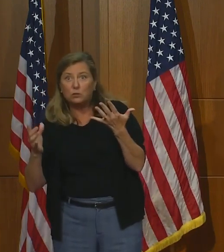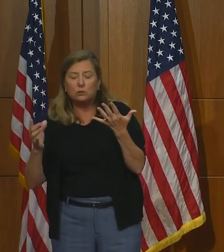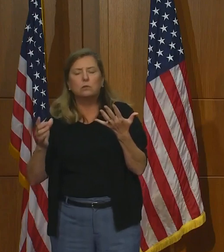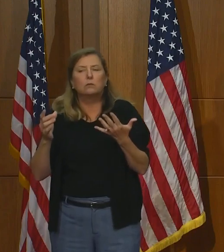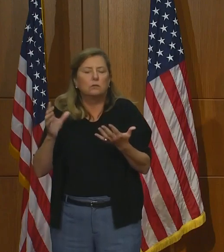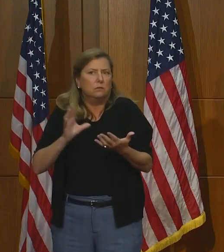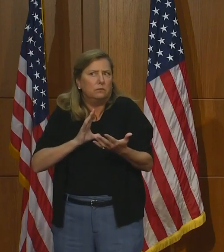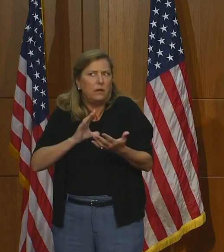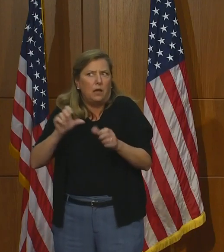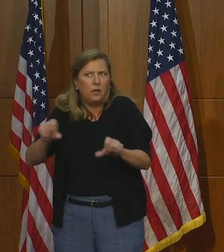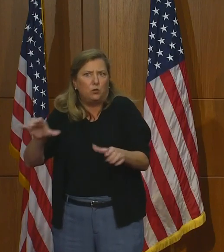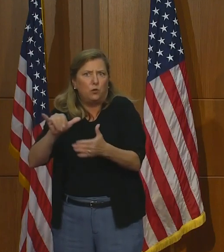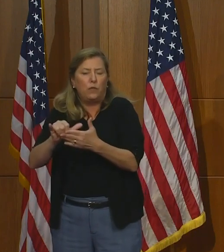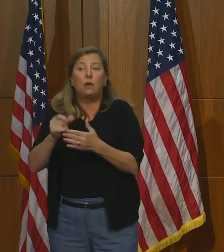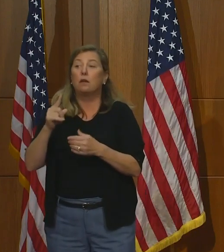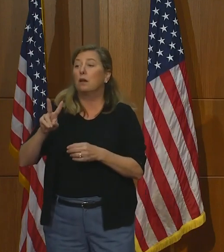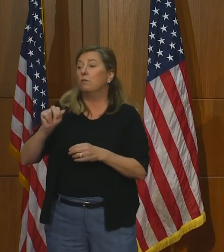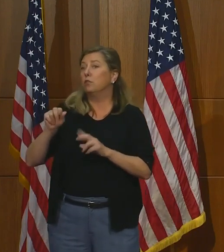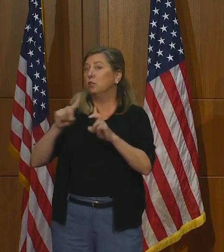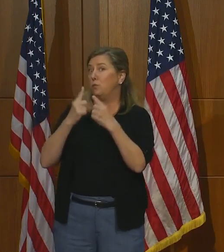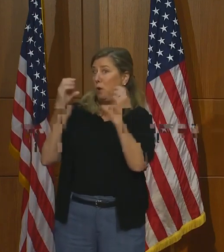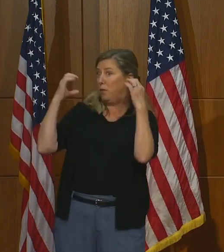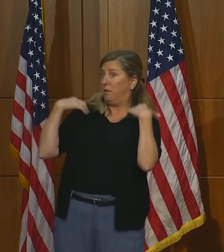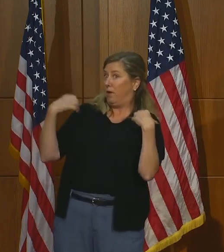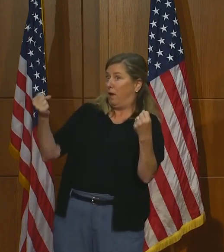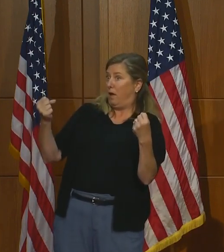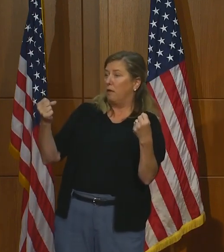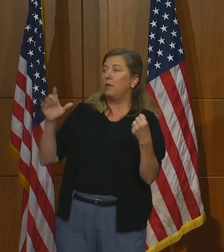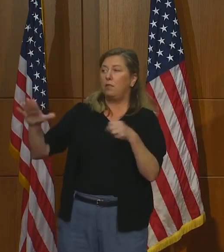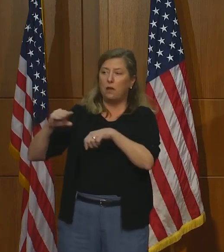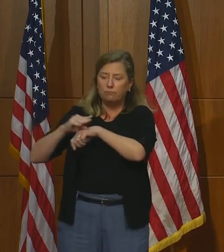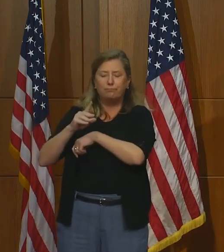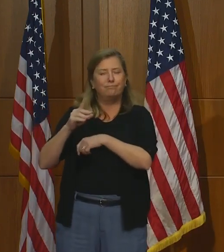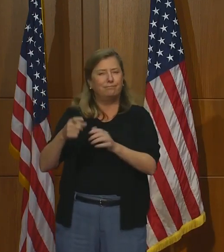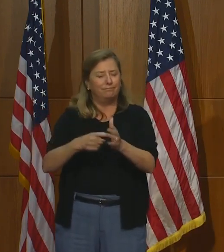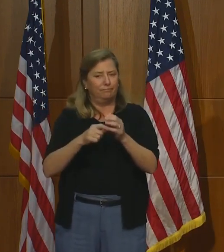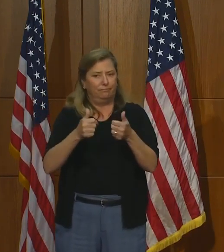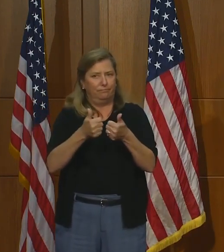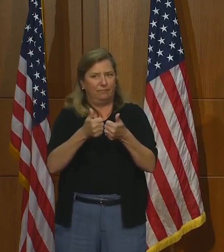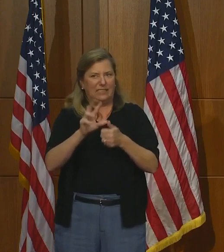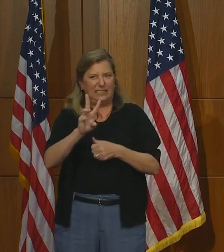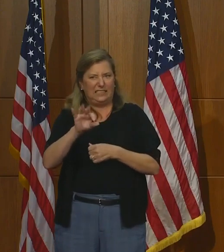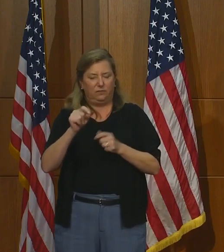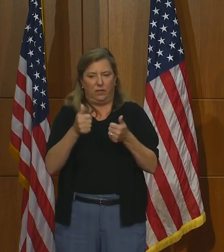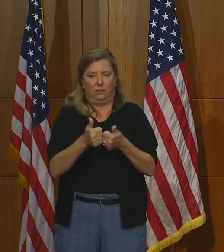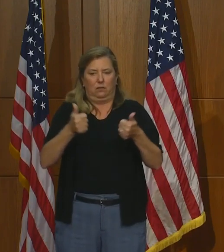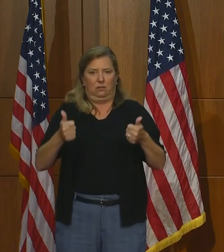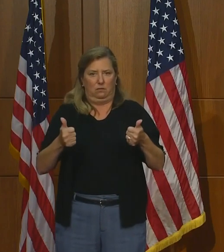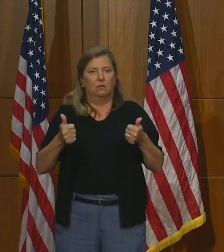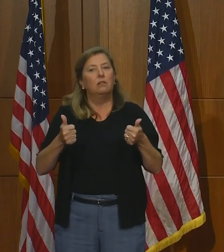TO SAY THAT A SCHOOL DIVISION COULDN'T PUT PLACE UP THERE MITIGATION STRATEGY- TO. THE GET IT'S FROM OUR VIRGINIA